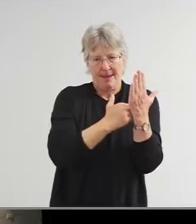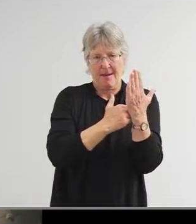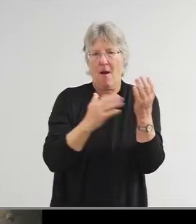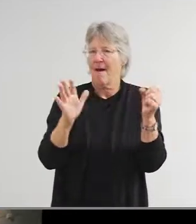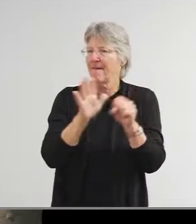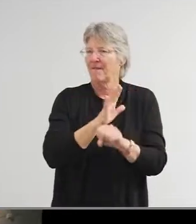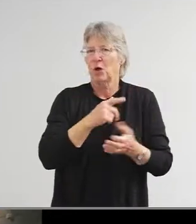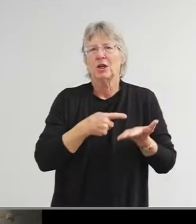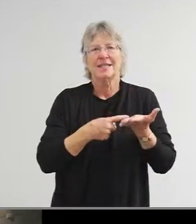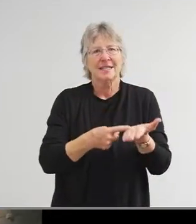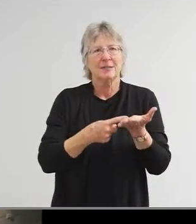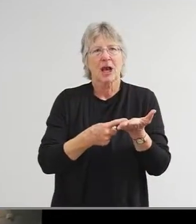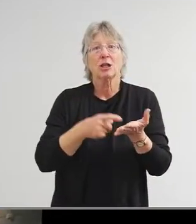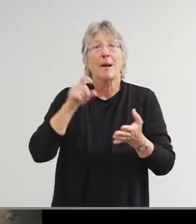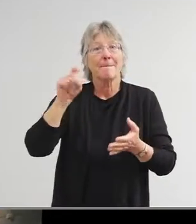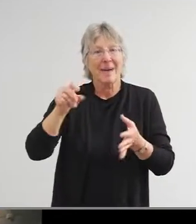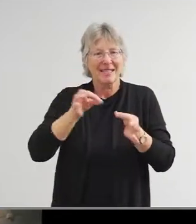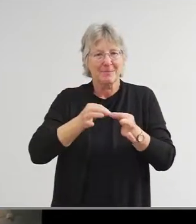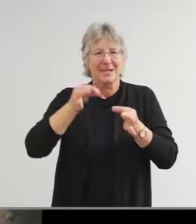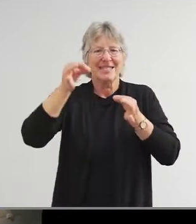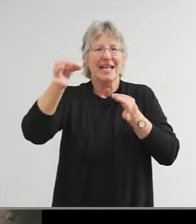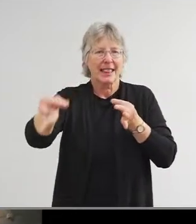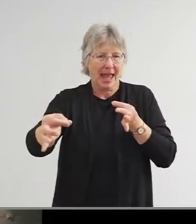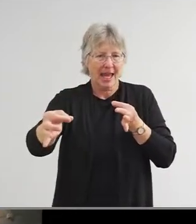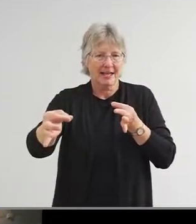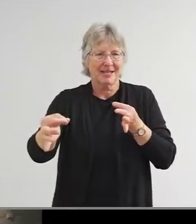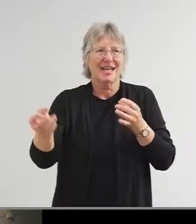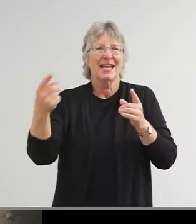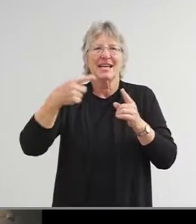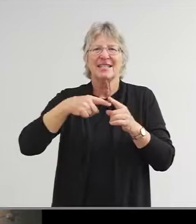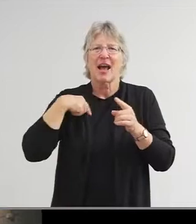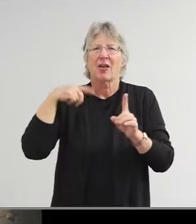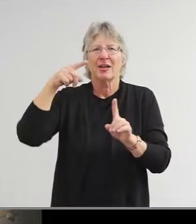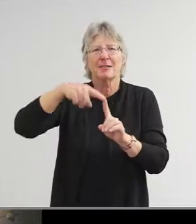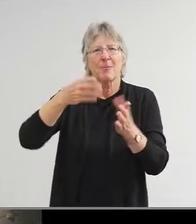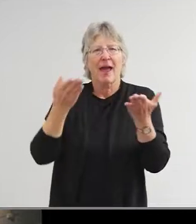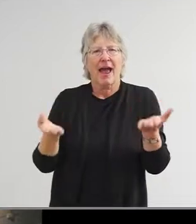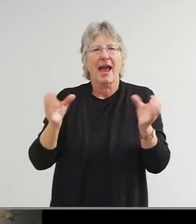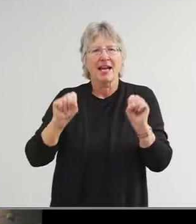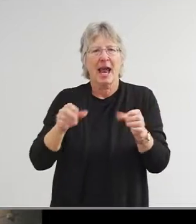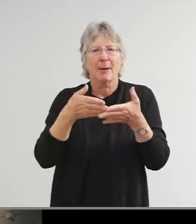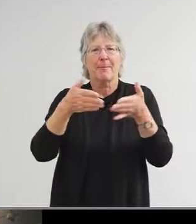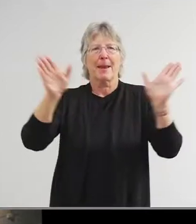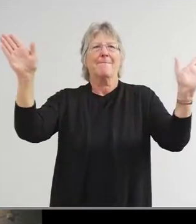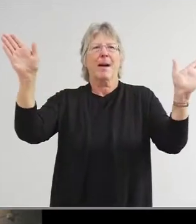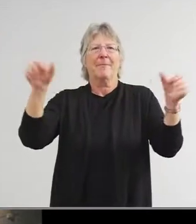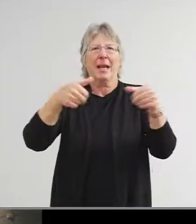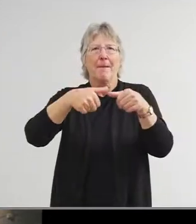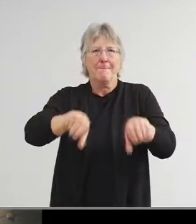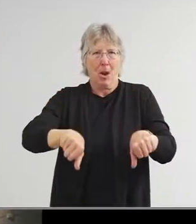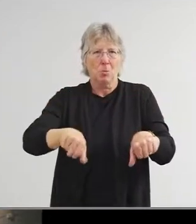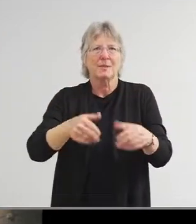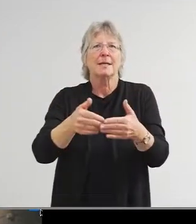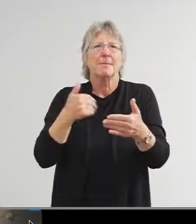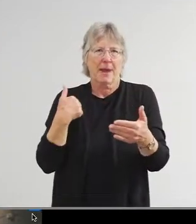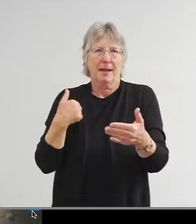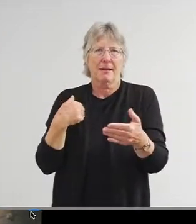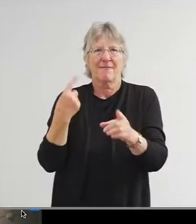will have to be delayed until such time as the item can be publicly posted in advance as a regular agenda item.